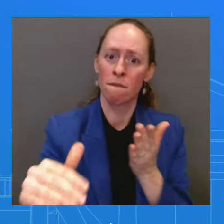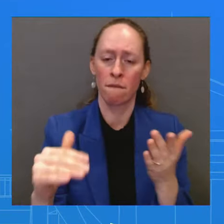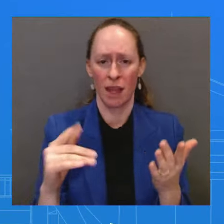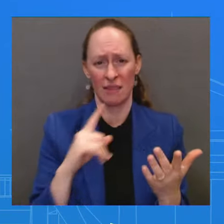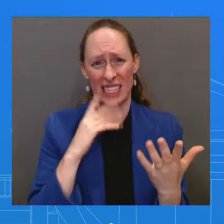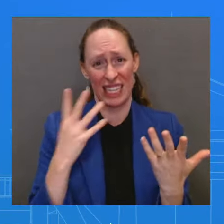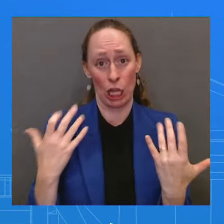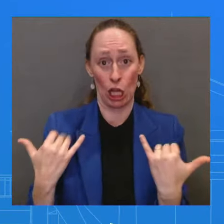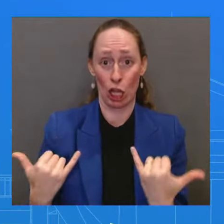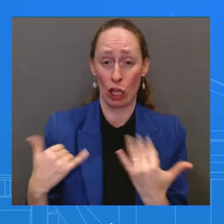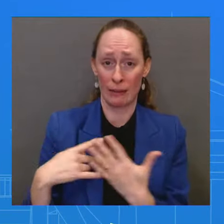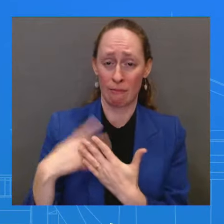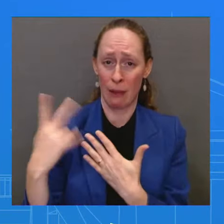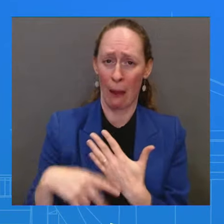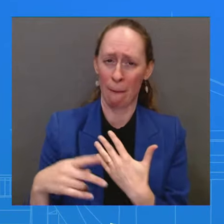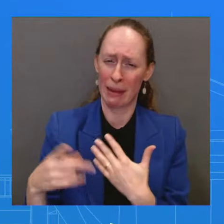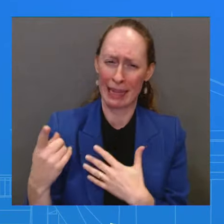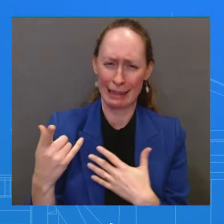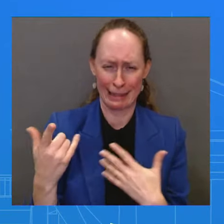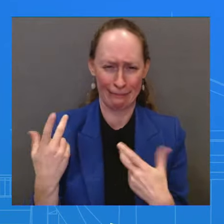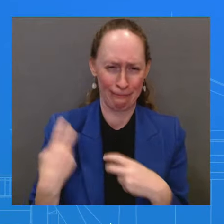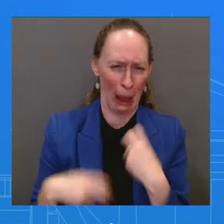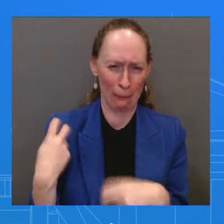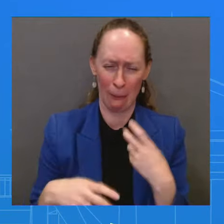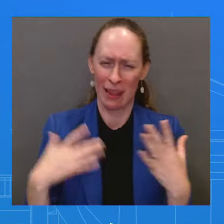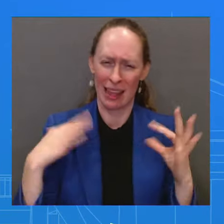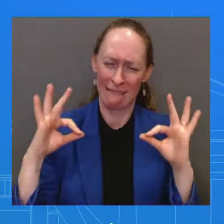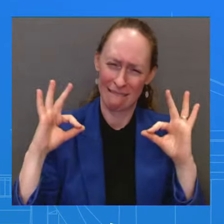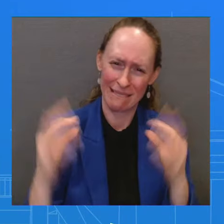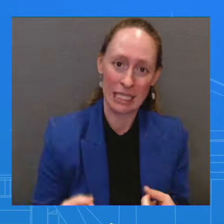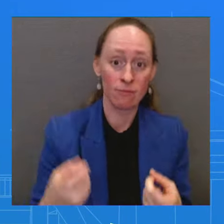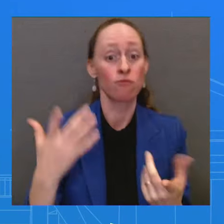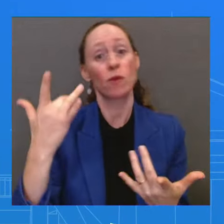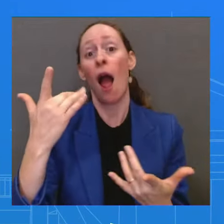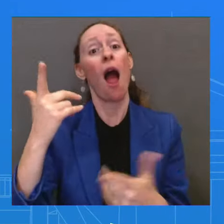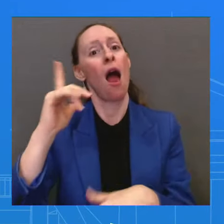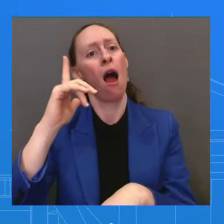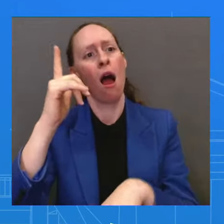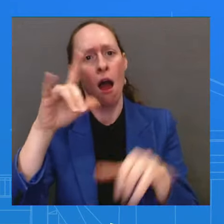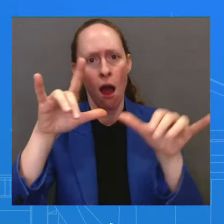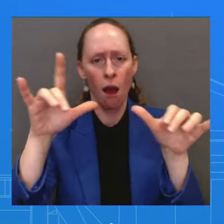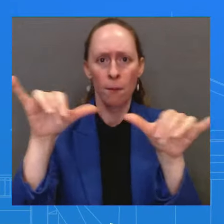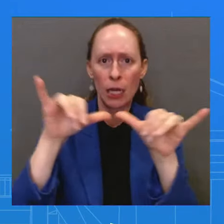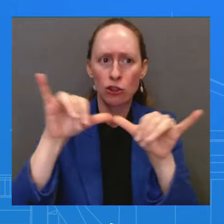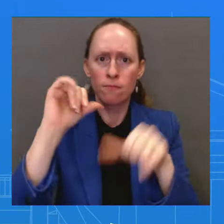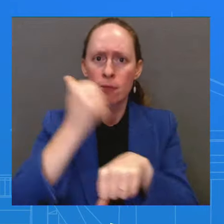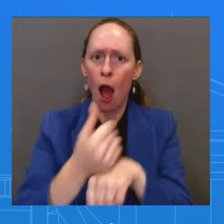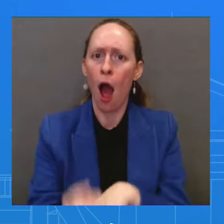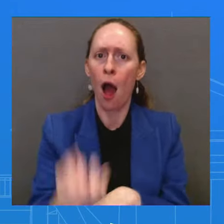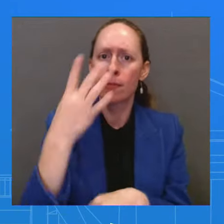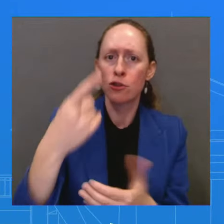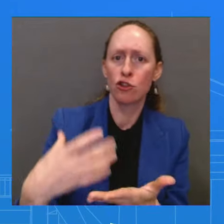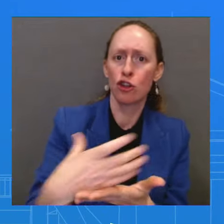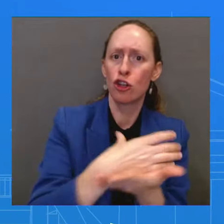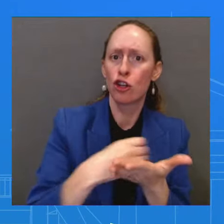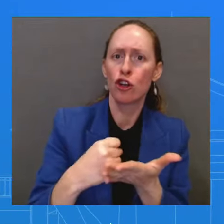and by canceling debt for borrowers with total and permanent disabilities. To date, the Biden administration had --